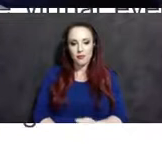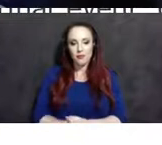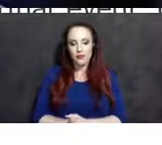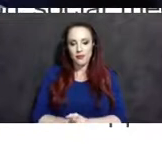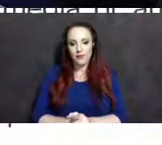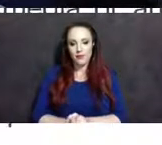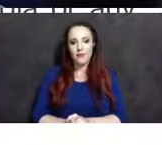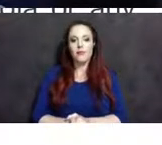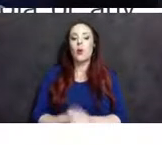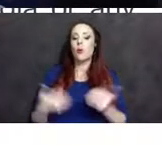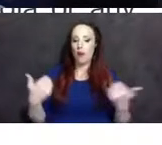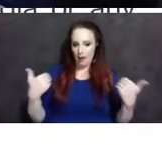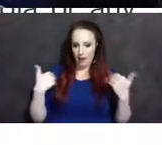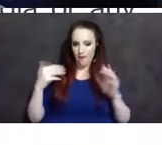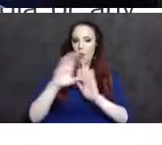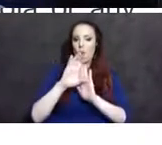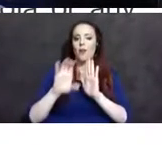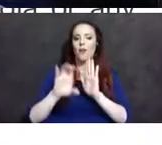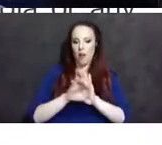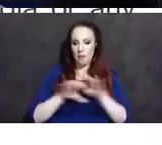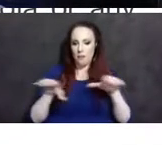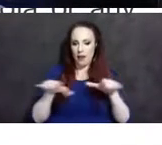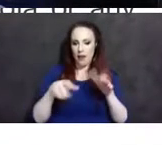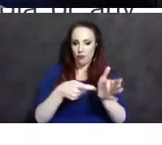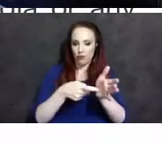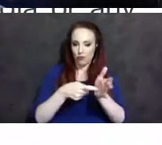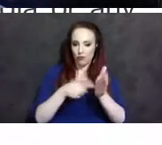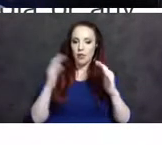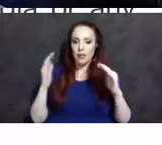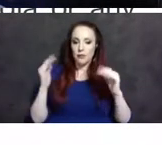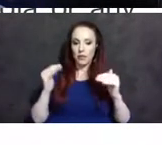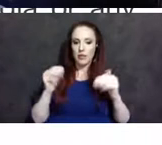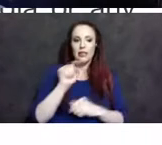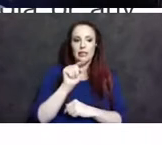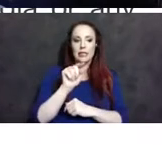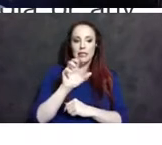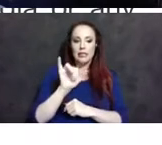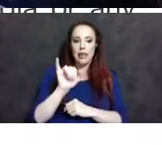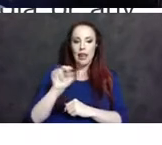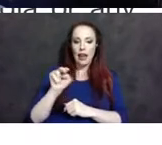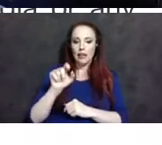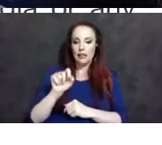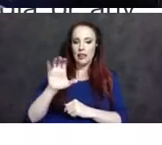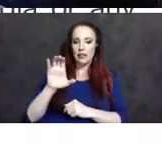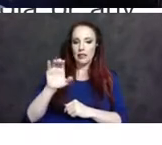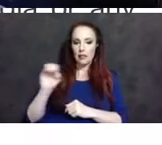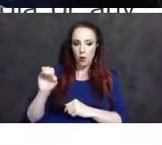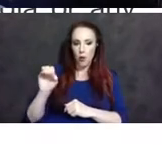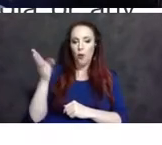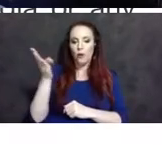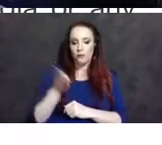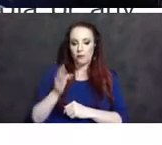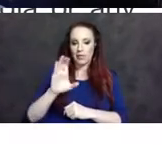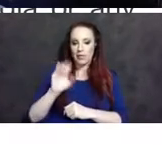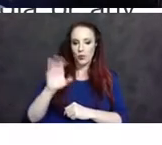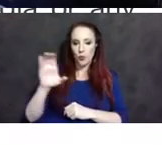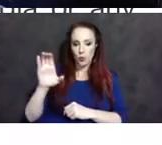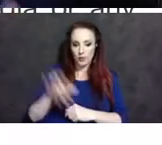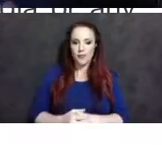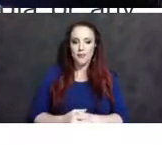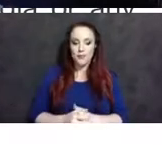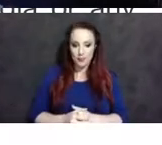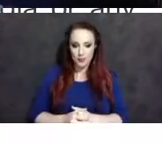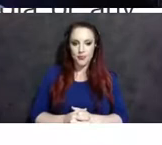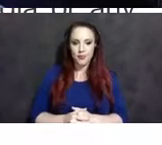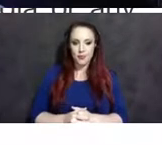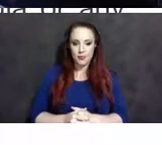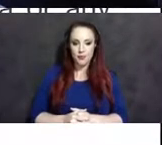We do have a code of conduct.